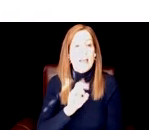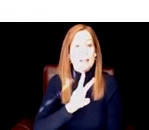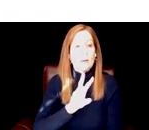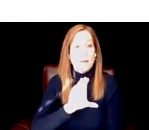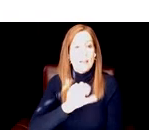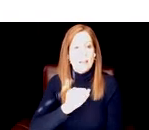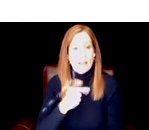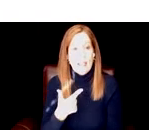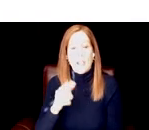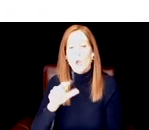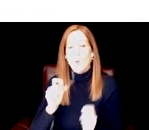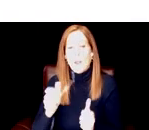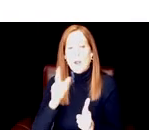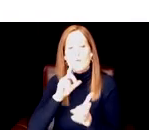and the WebAIM site.